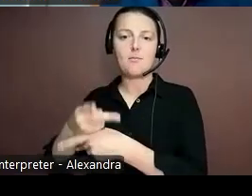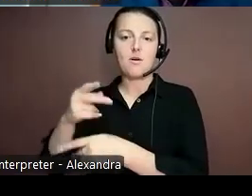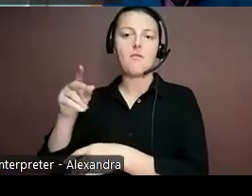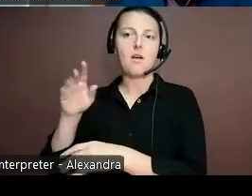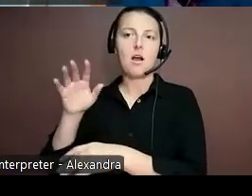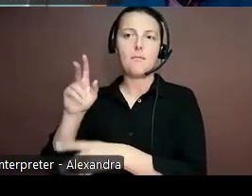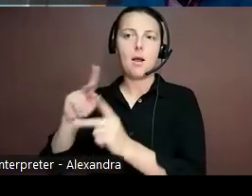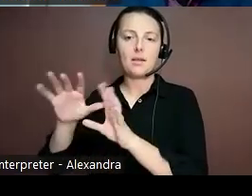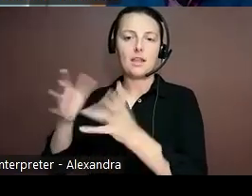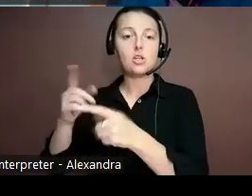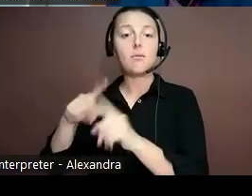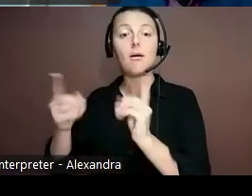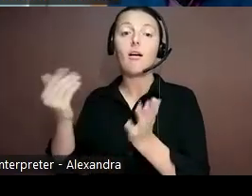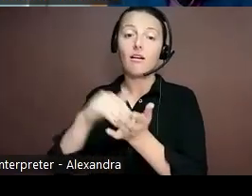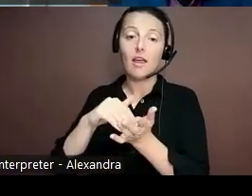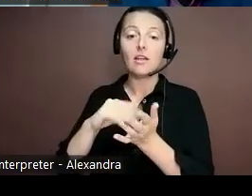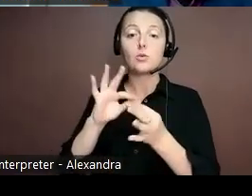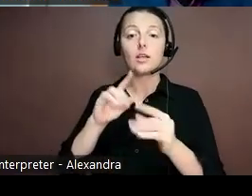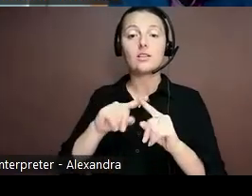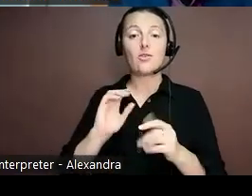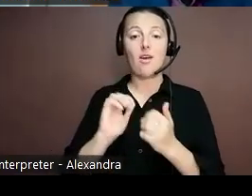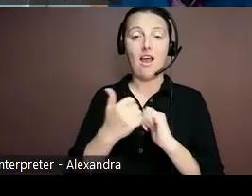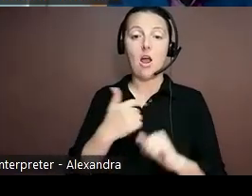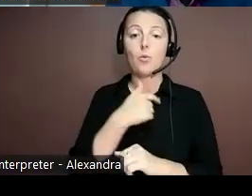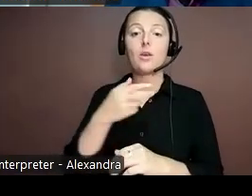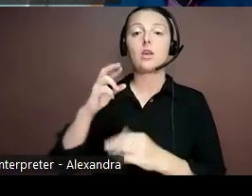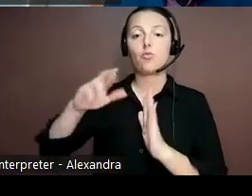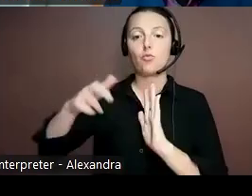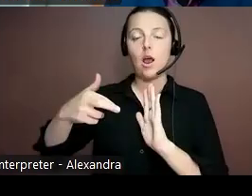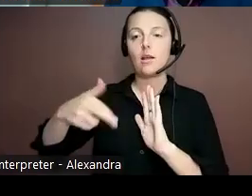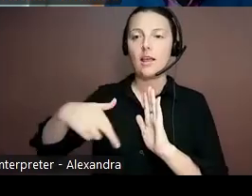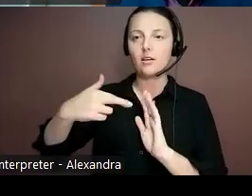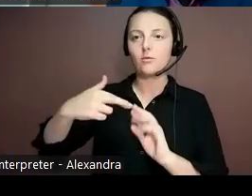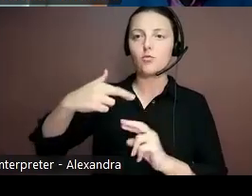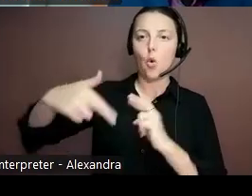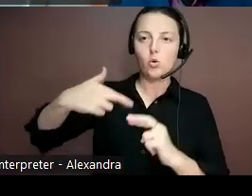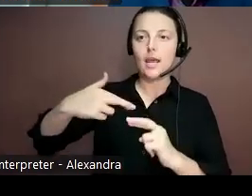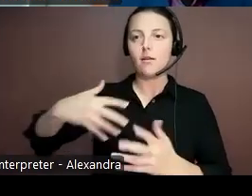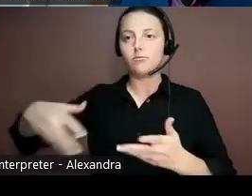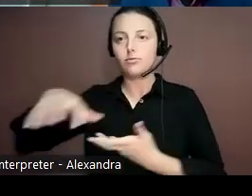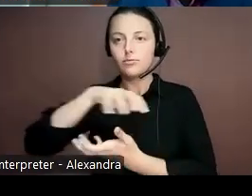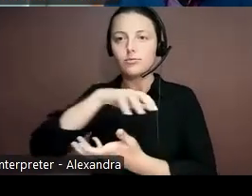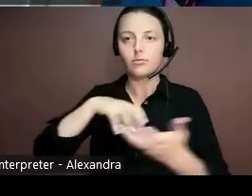the PQ our rounding is a team approach like we don't allow any of our staff members to um do